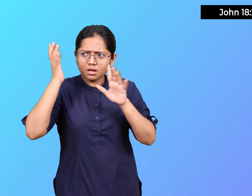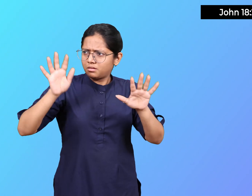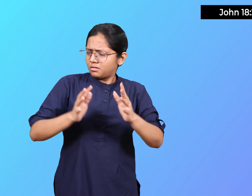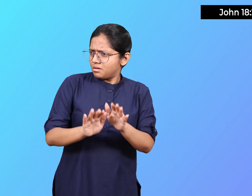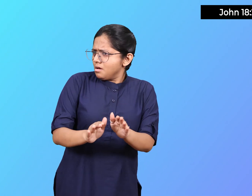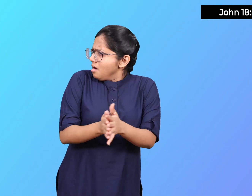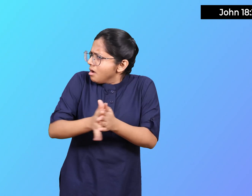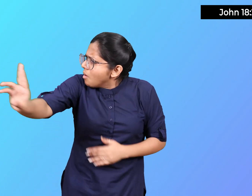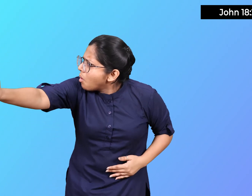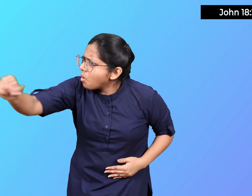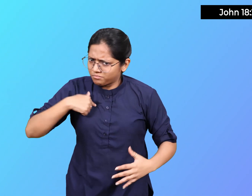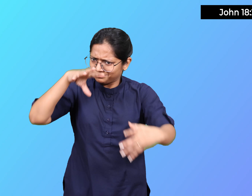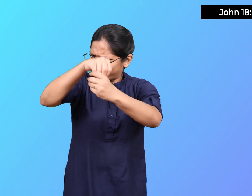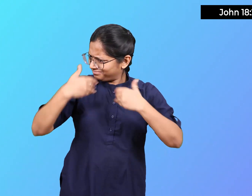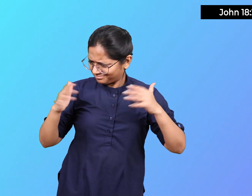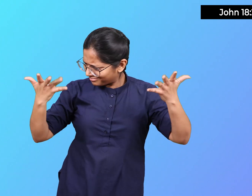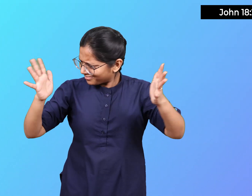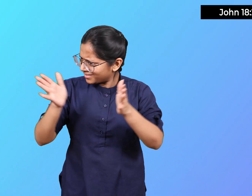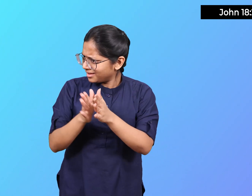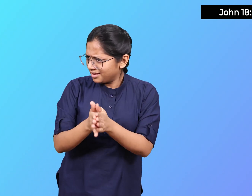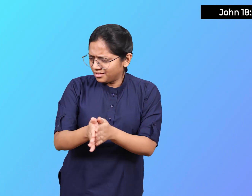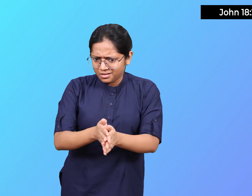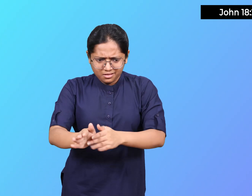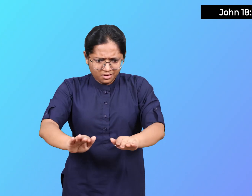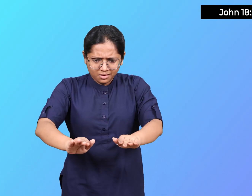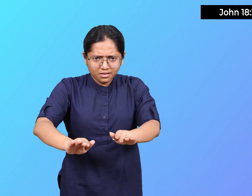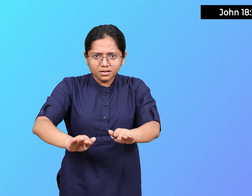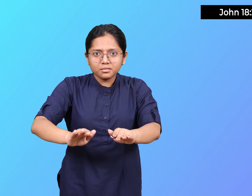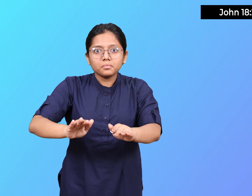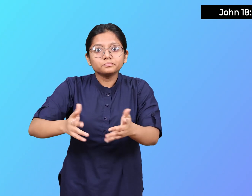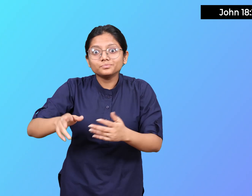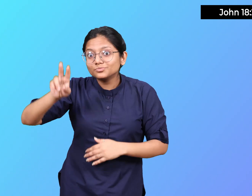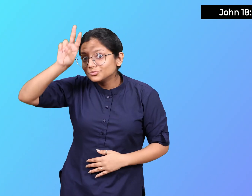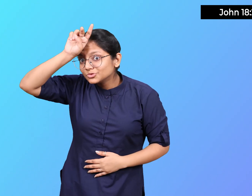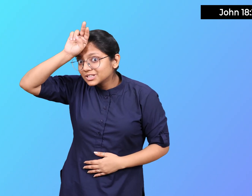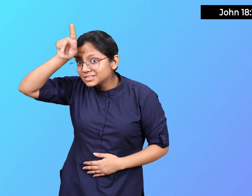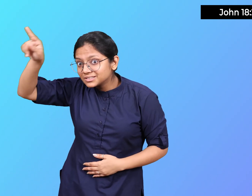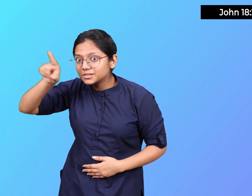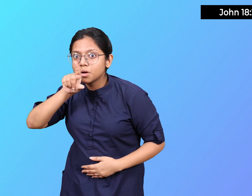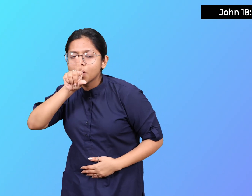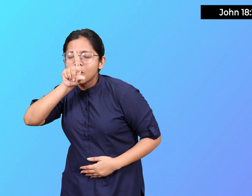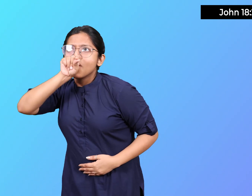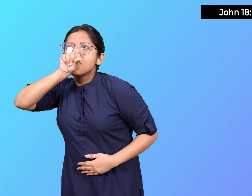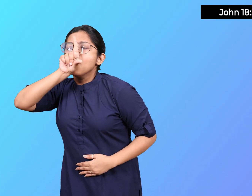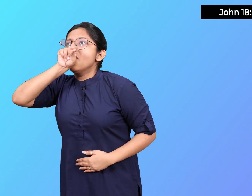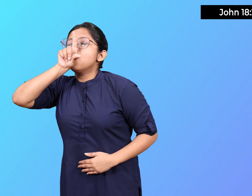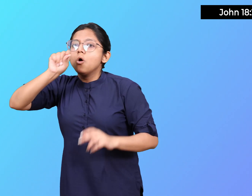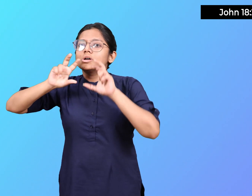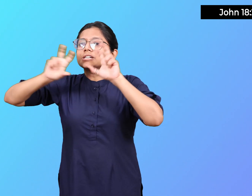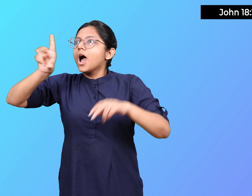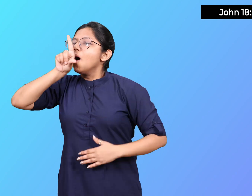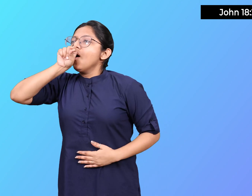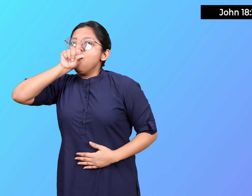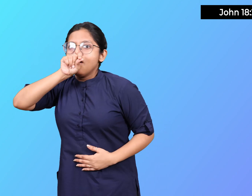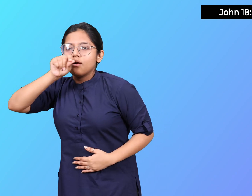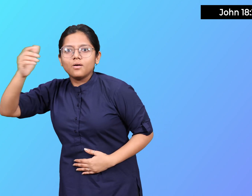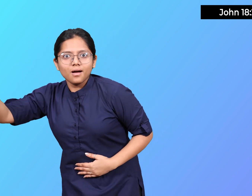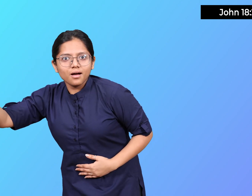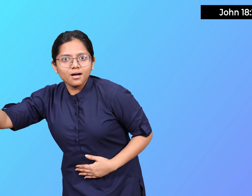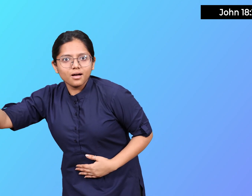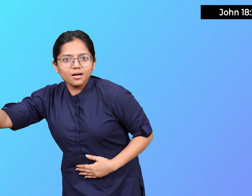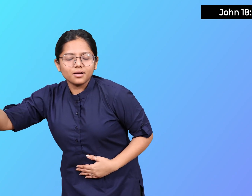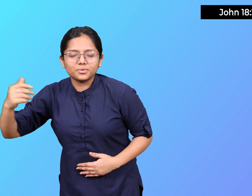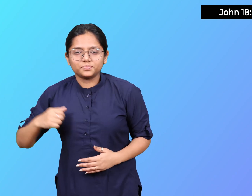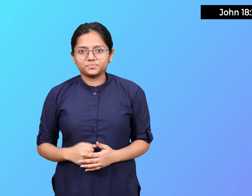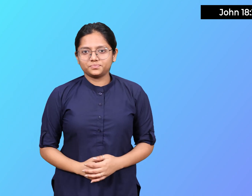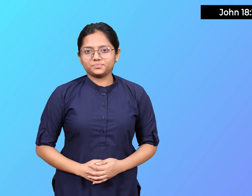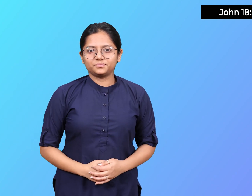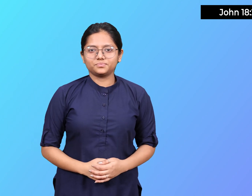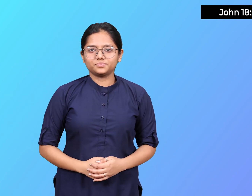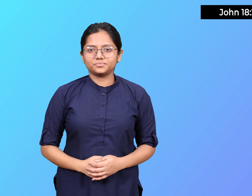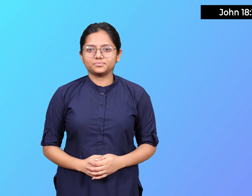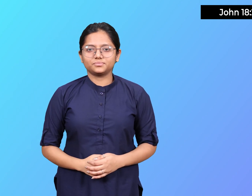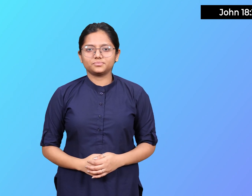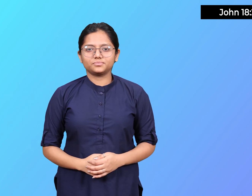But again Peter said, “No, I was not with him!” As soon as he said this, a cockerel crowed.